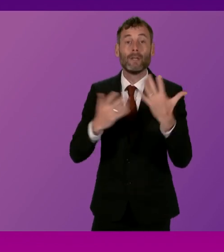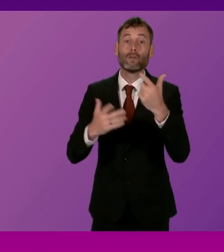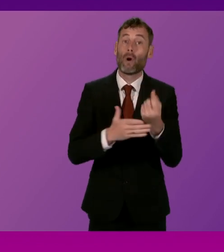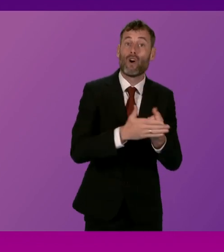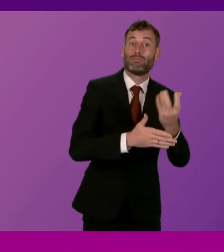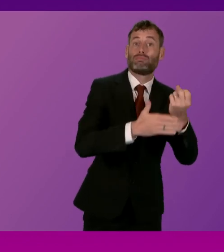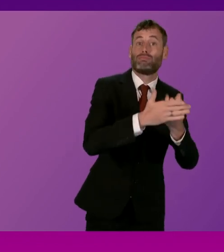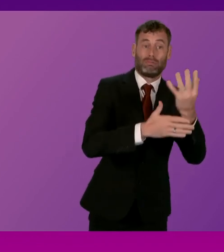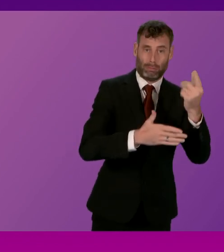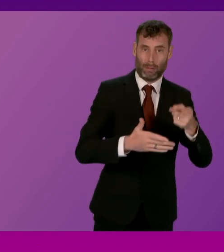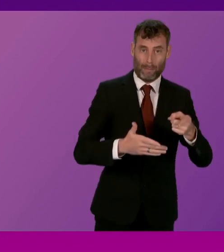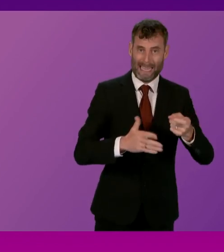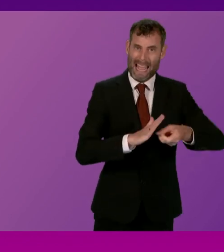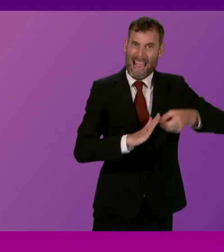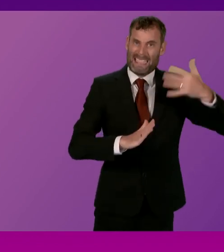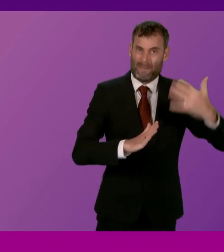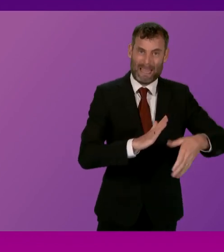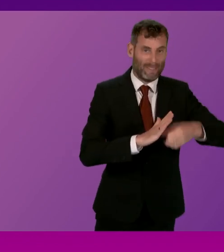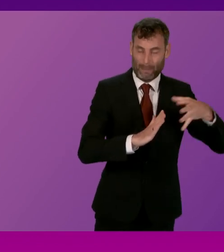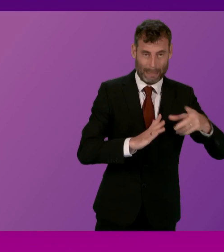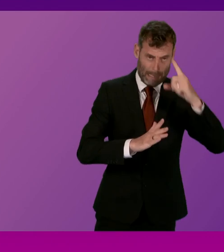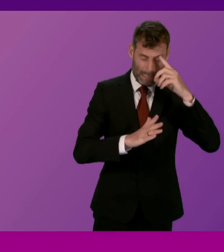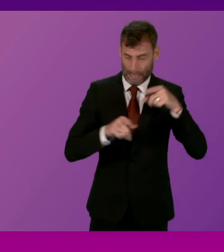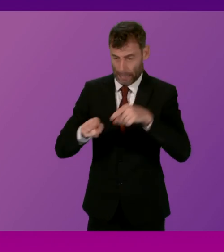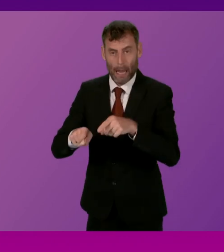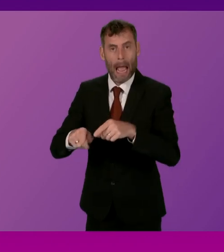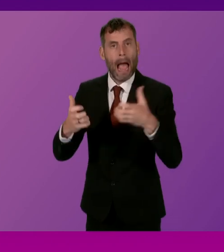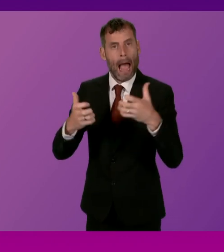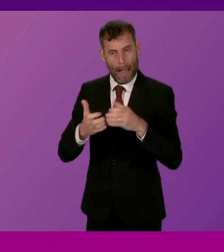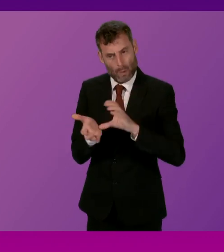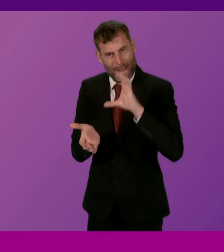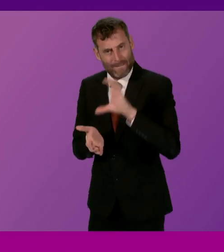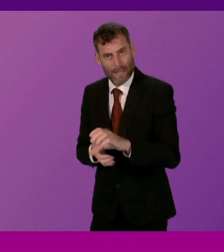such as tackling poor energy efficiency, which is why we are investing £1.8 billion in the